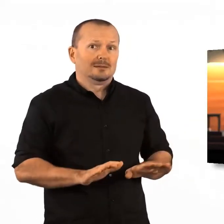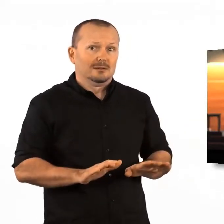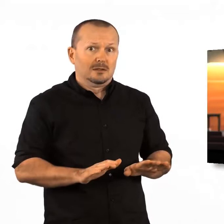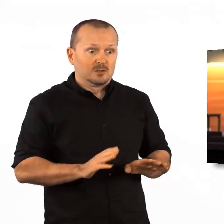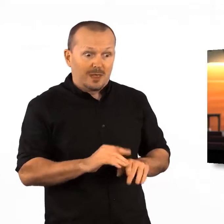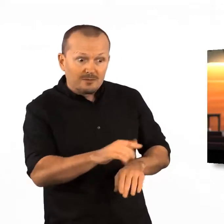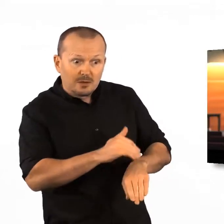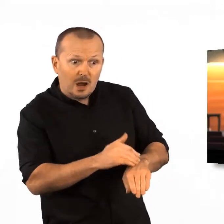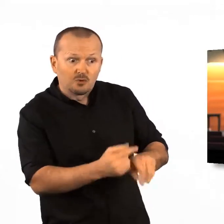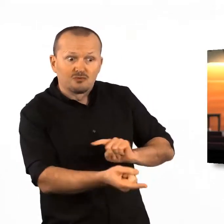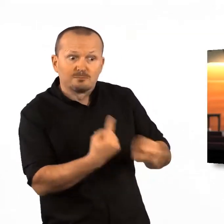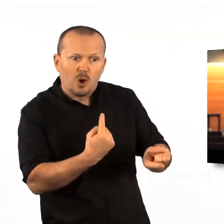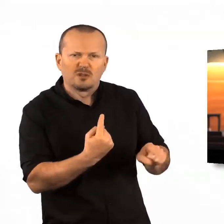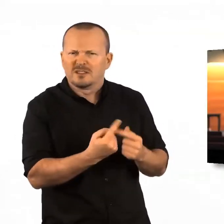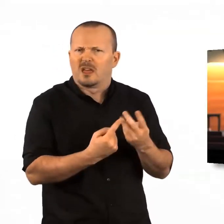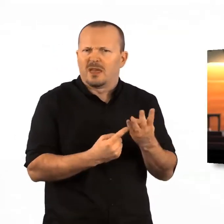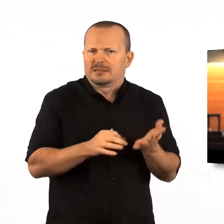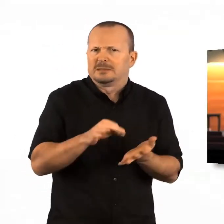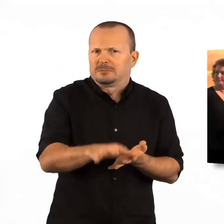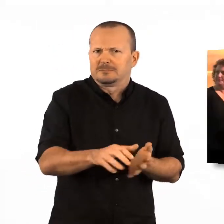child has a chance to respond, doing those sorts of things.